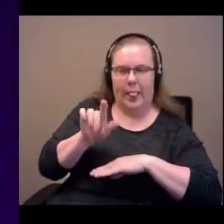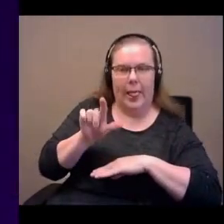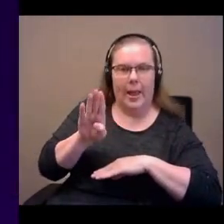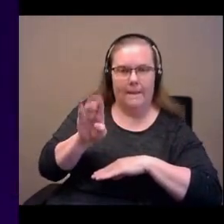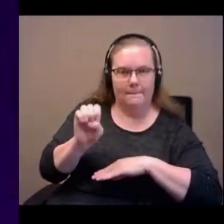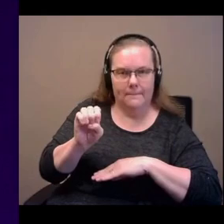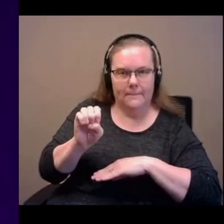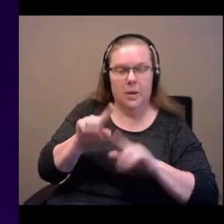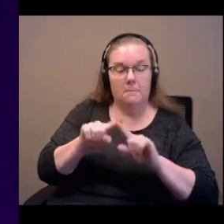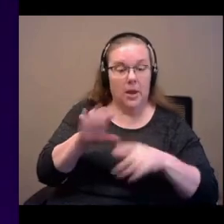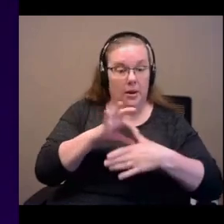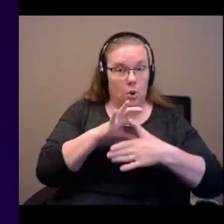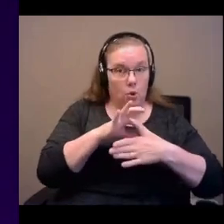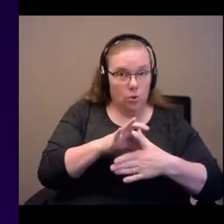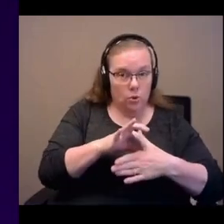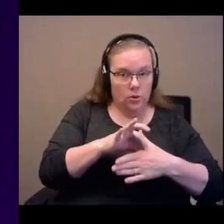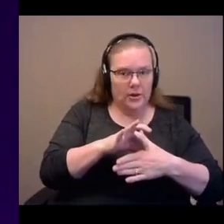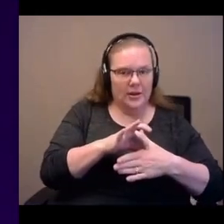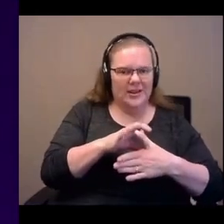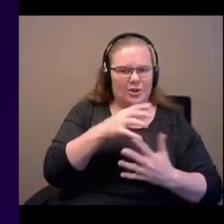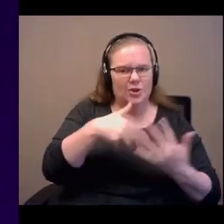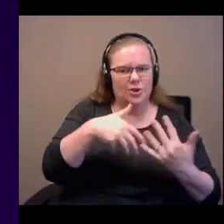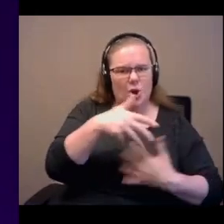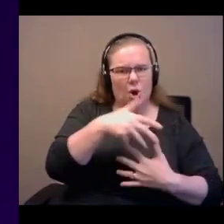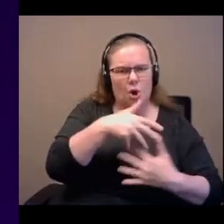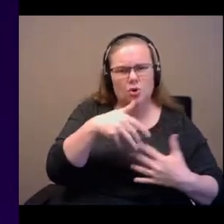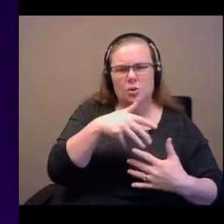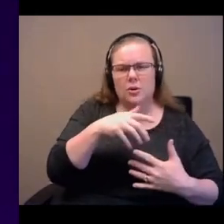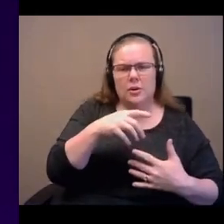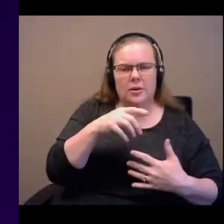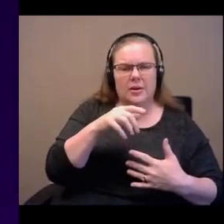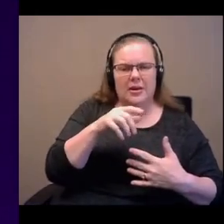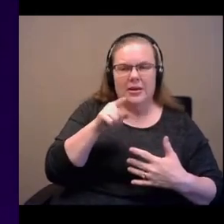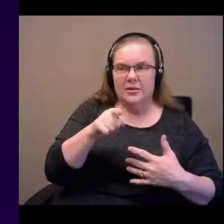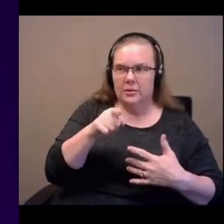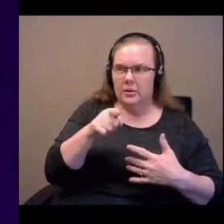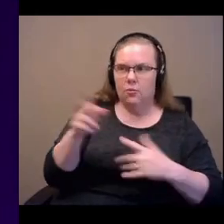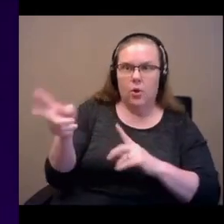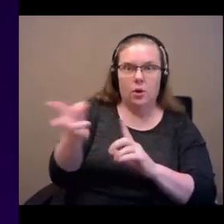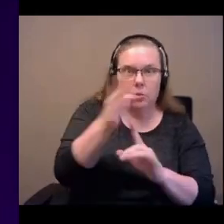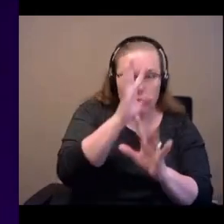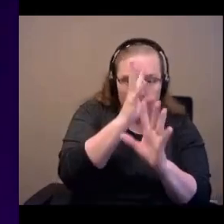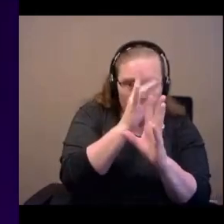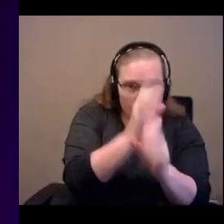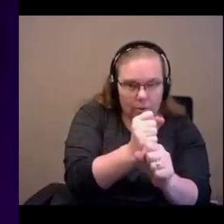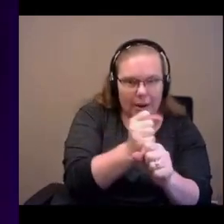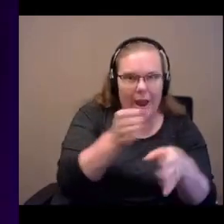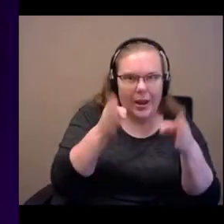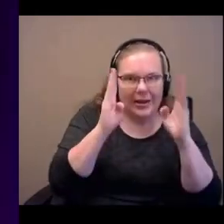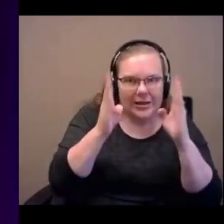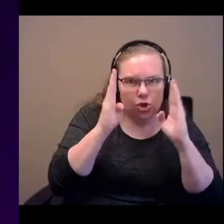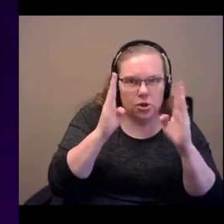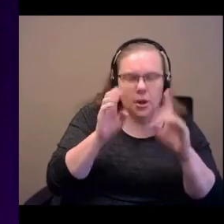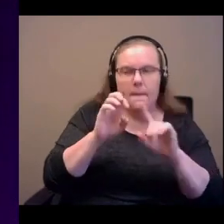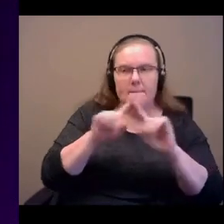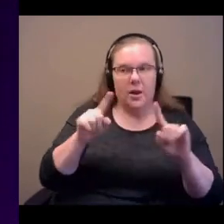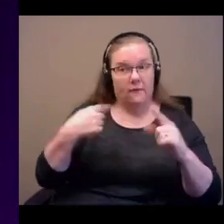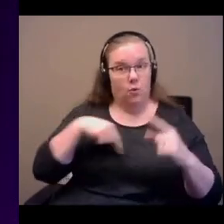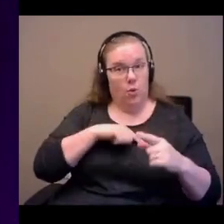media or an email subject line or other places, it can be a really effective way to draw people in when we need to grab attention. But if we already have their attention, let’s be careful about